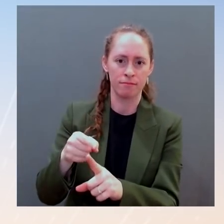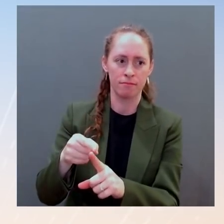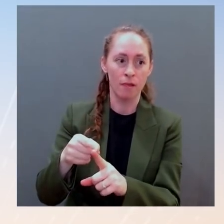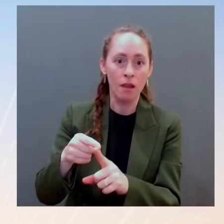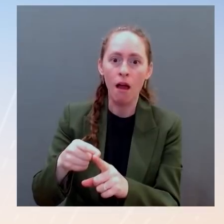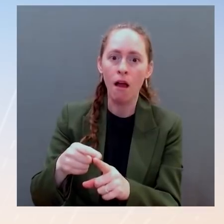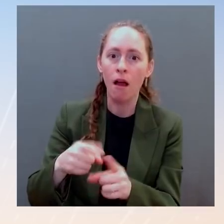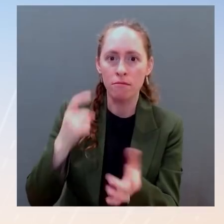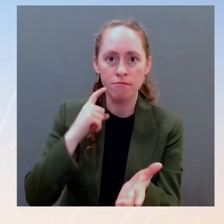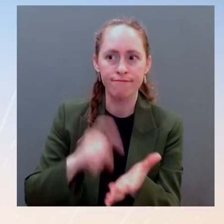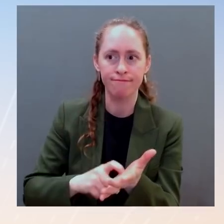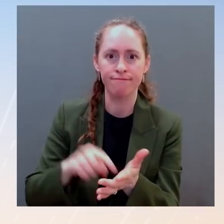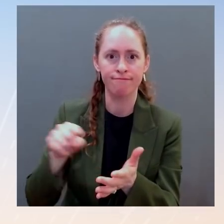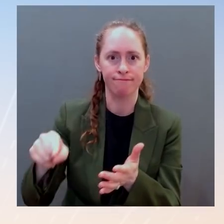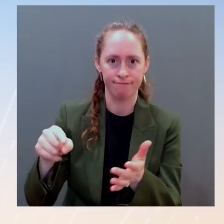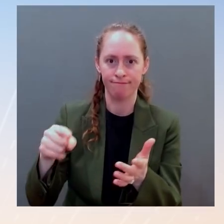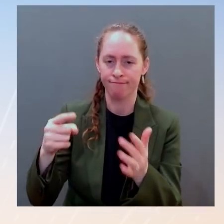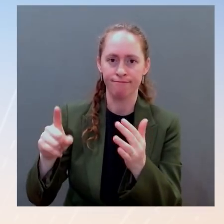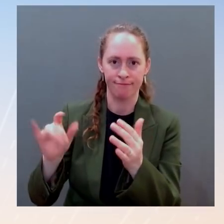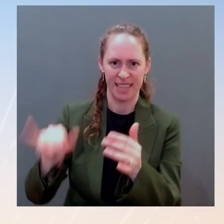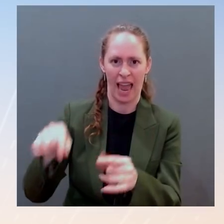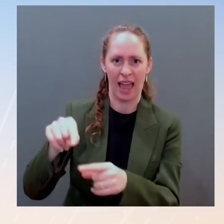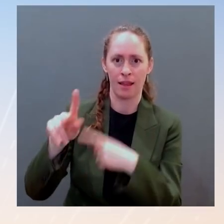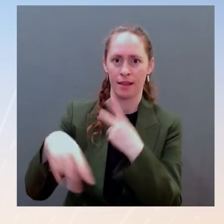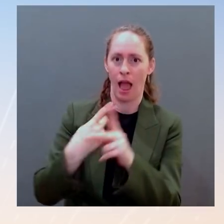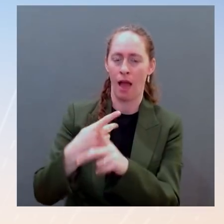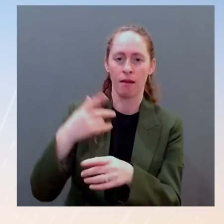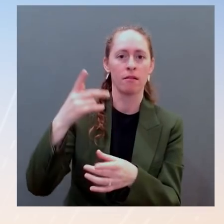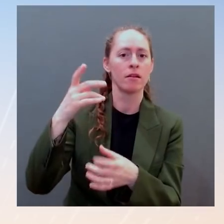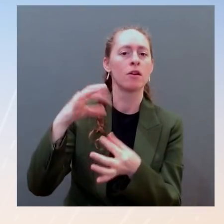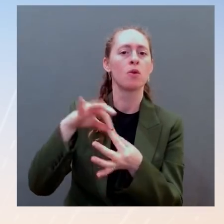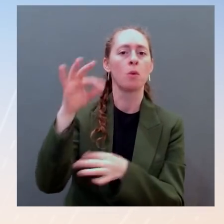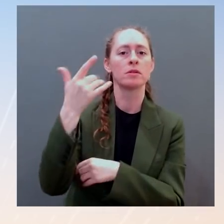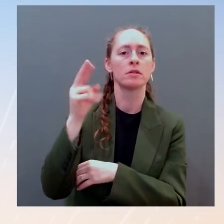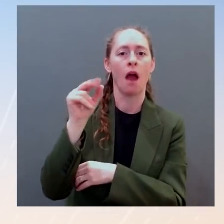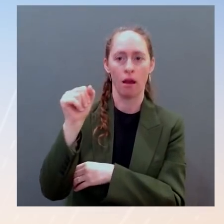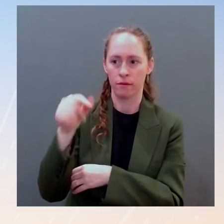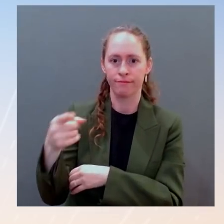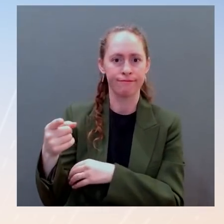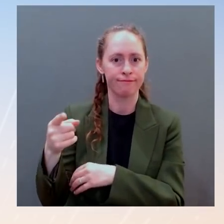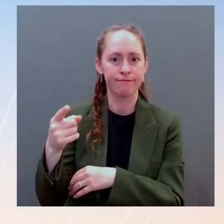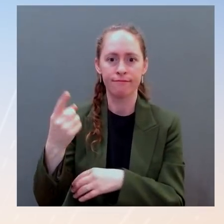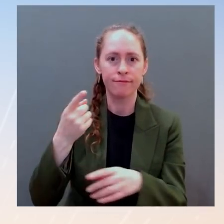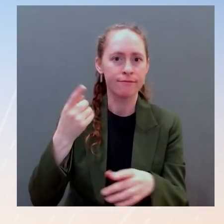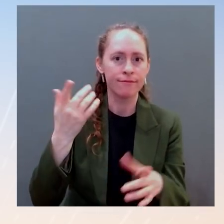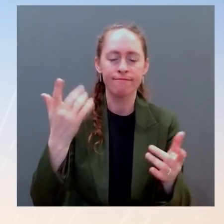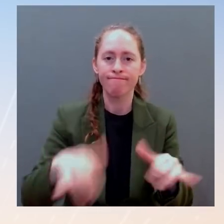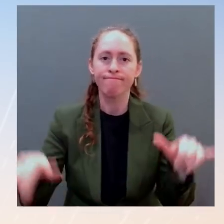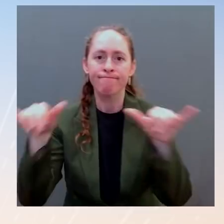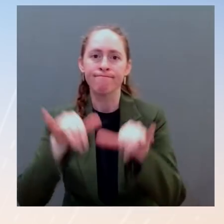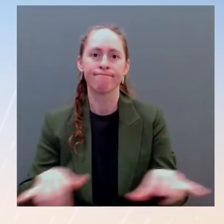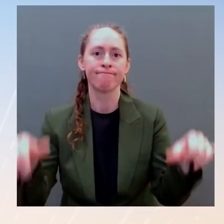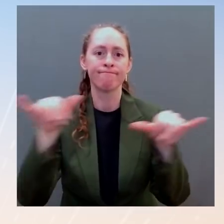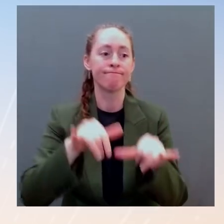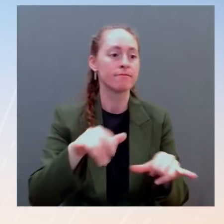in gun deaths and gun targeting over the past several months. I would also note that then, when he was doing that event,